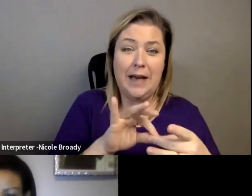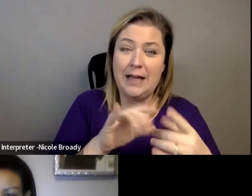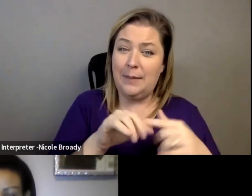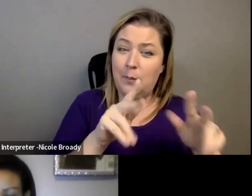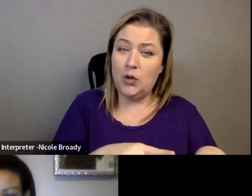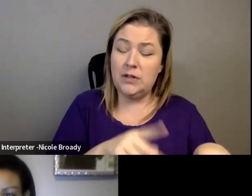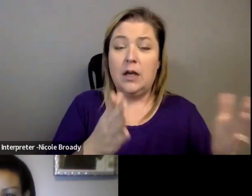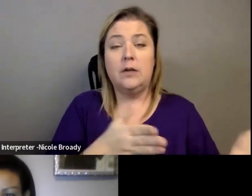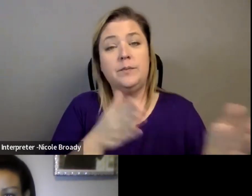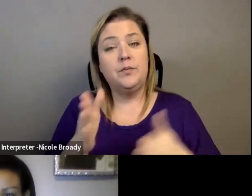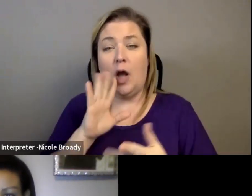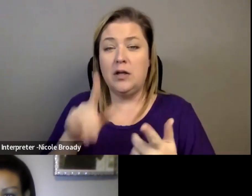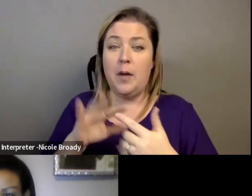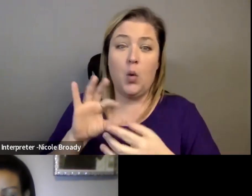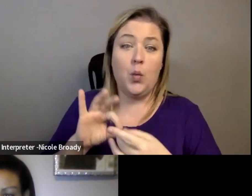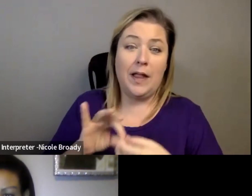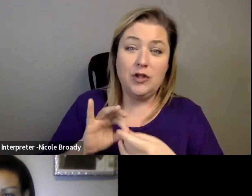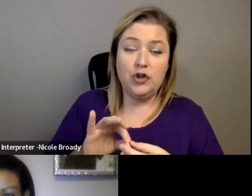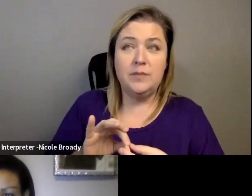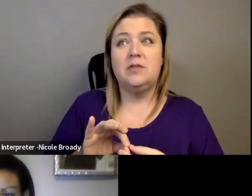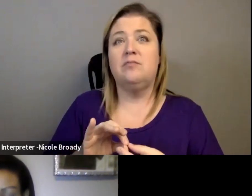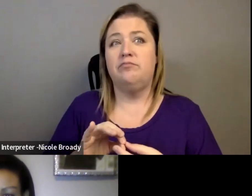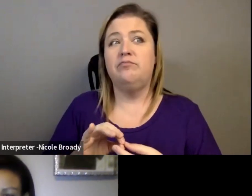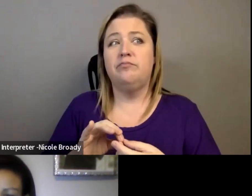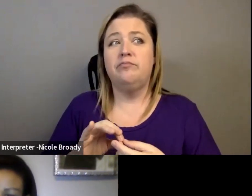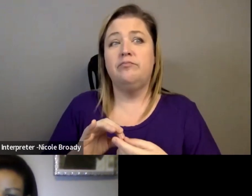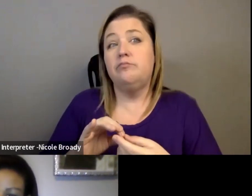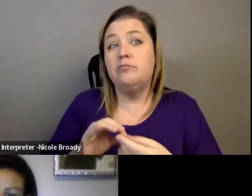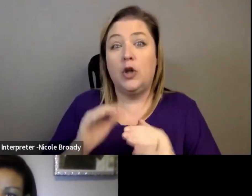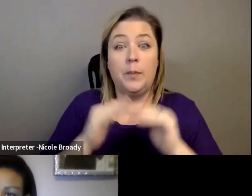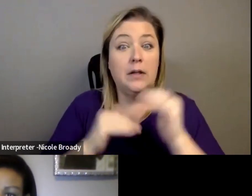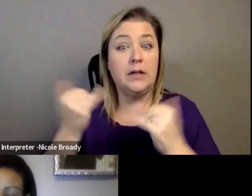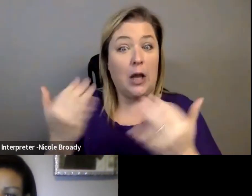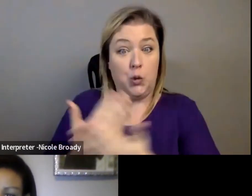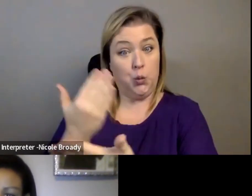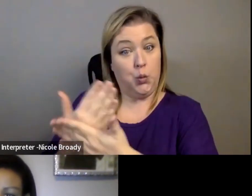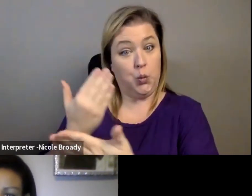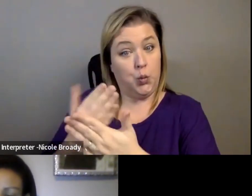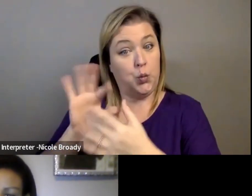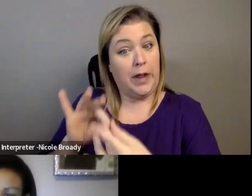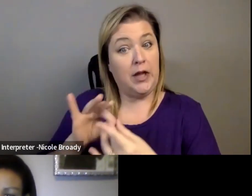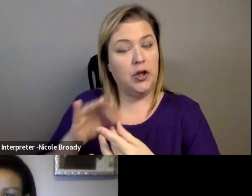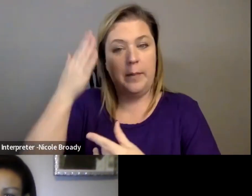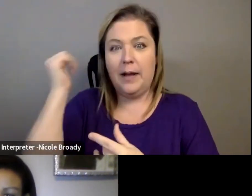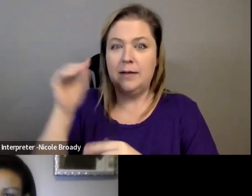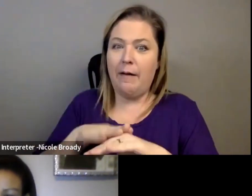touched on a relationship that that you were you built as a result of creating a virtual